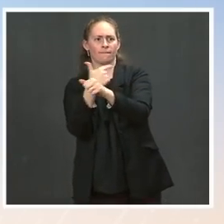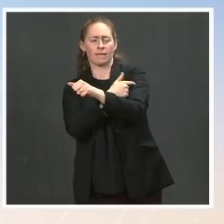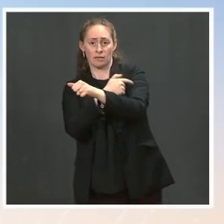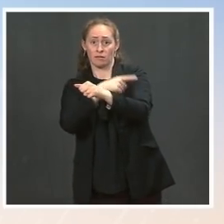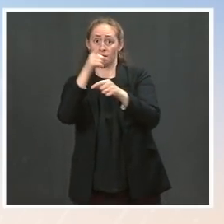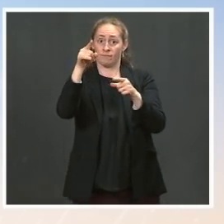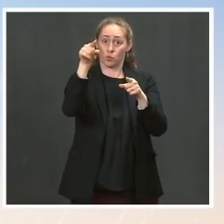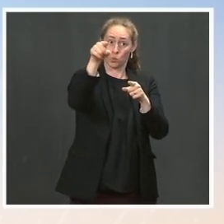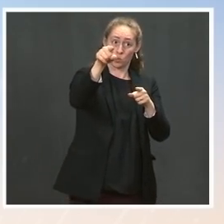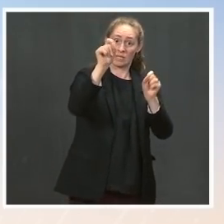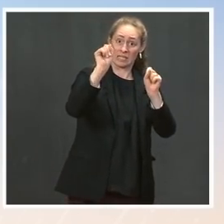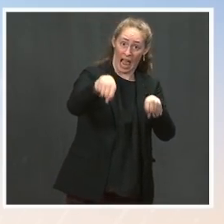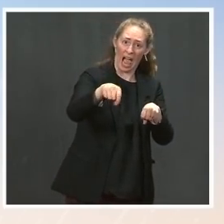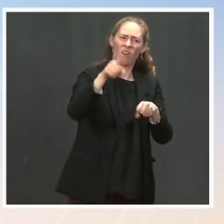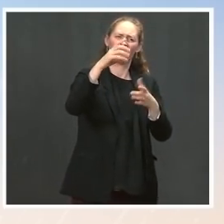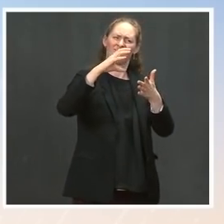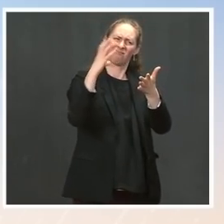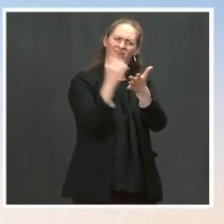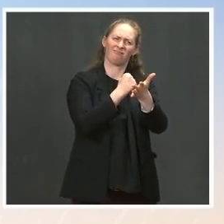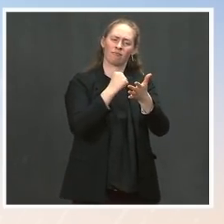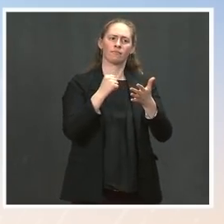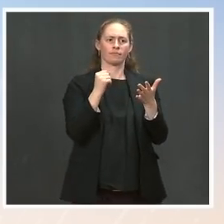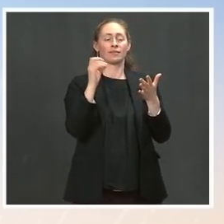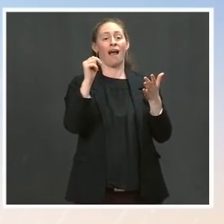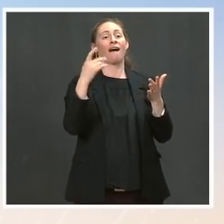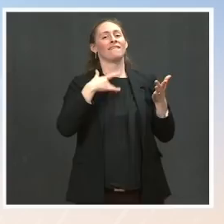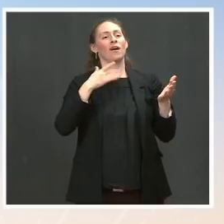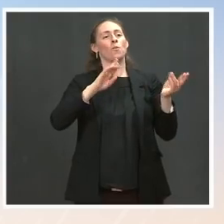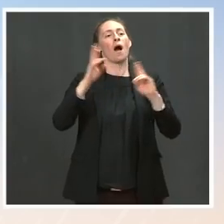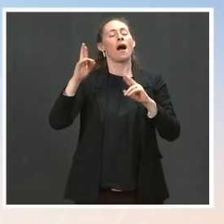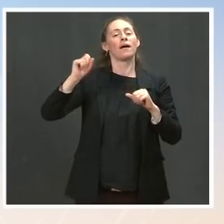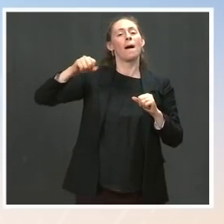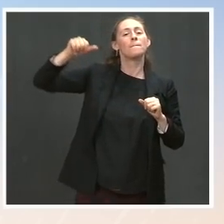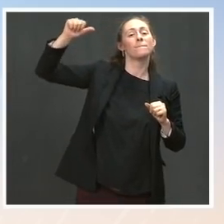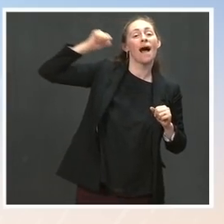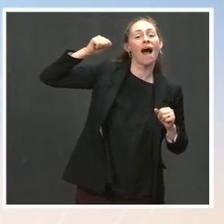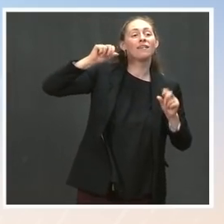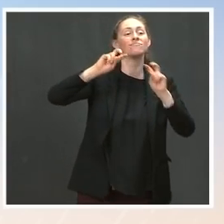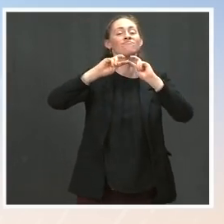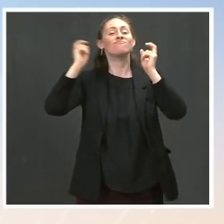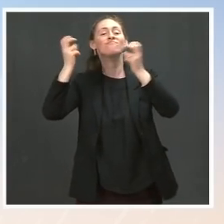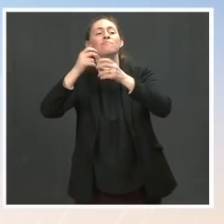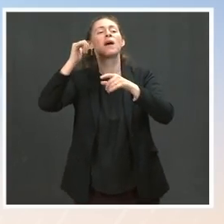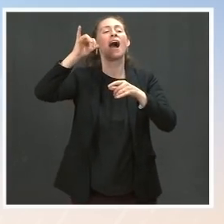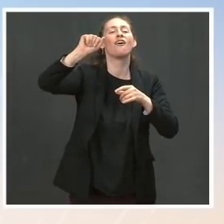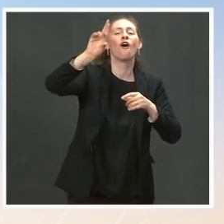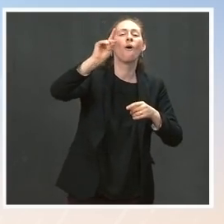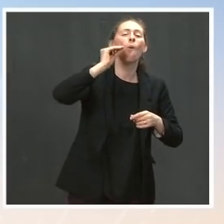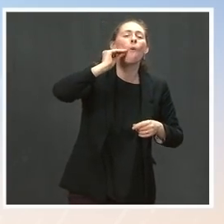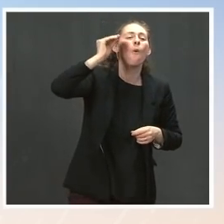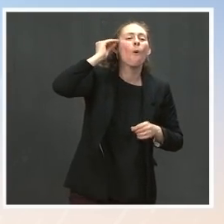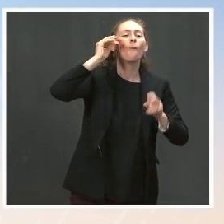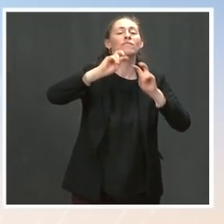we can work towards having backyard barbecues. He -- we've also had a number of officials out there to convey, and we've had -- obviously,